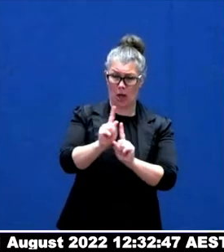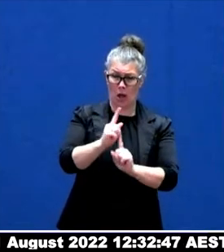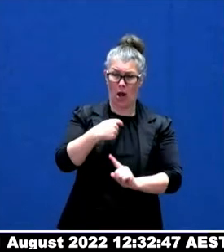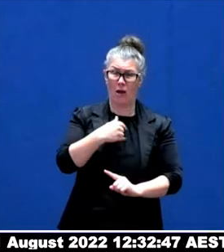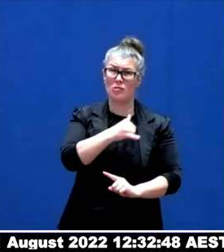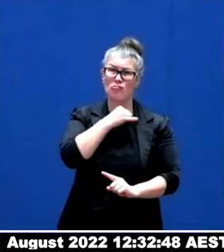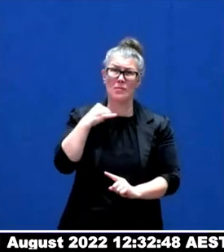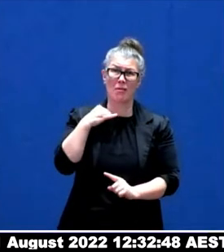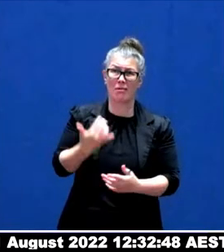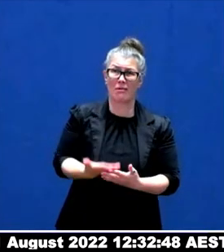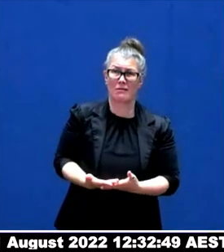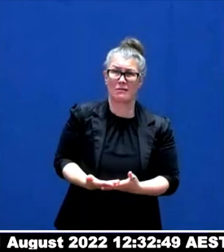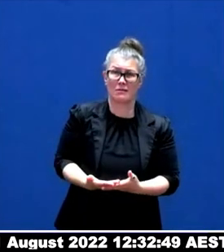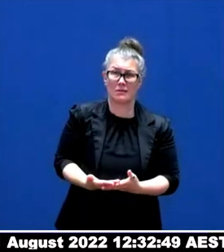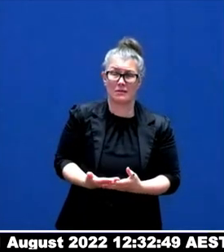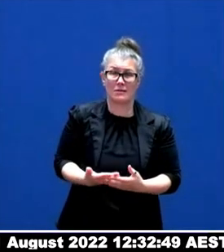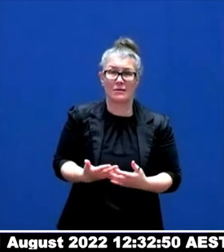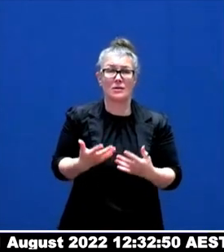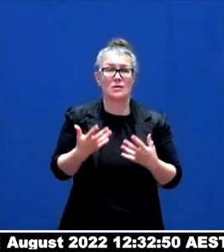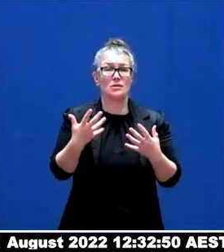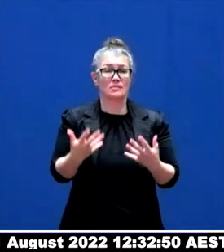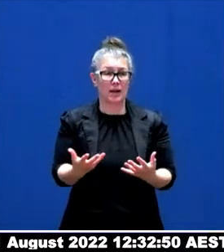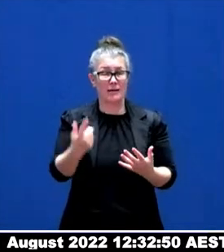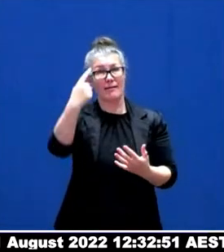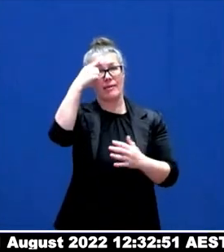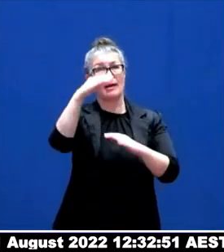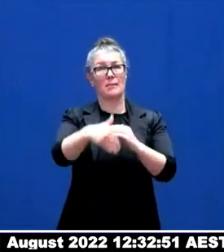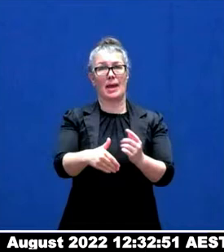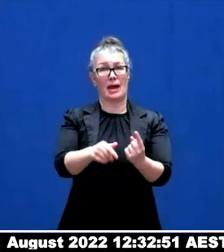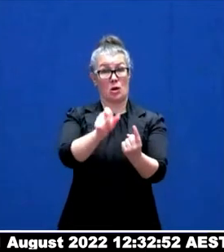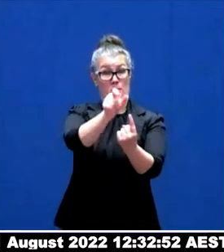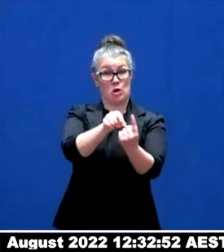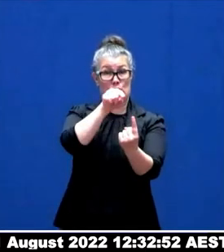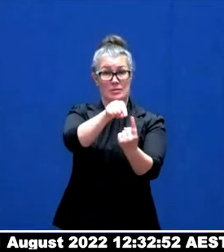But in terms of a person-centred approach, which I know you've talked about, how do you